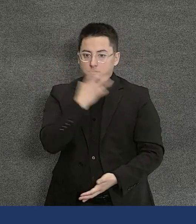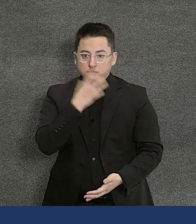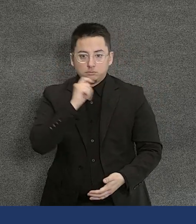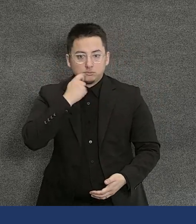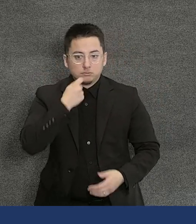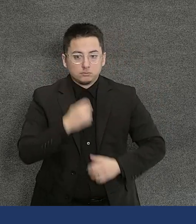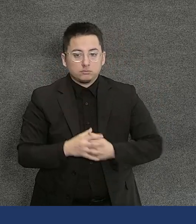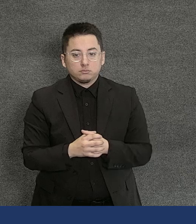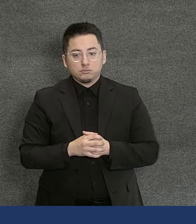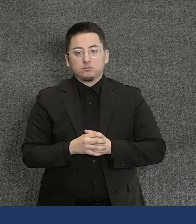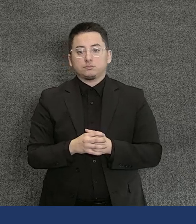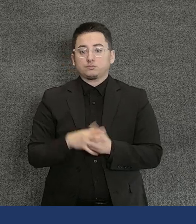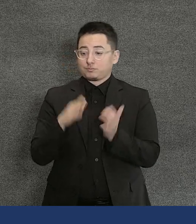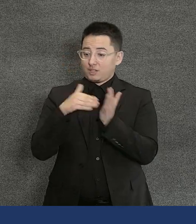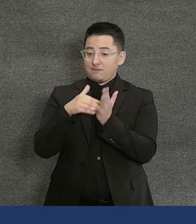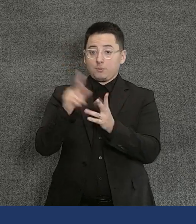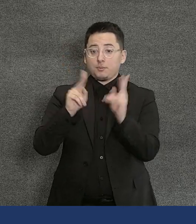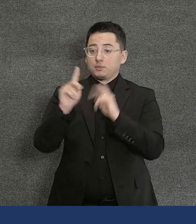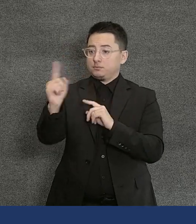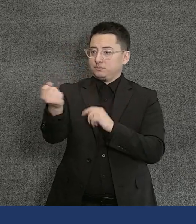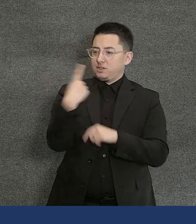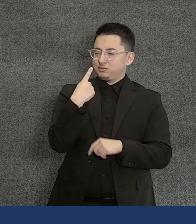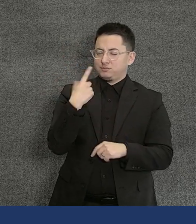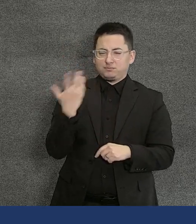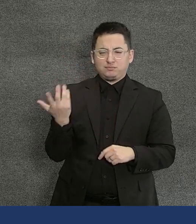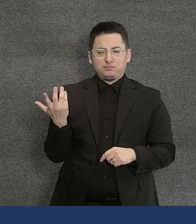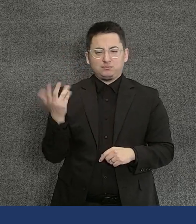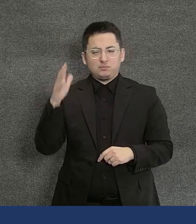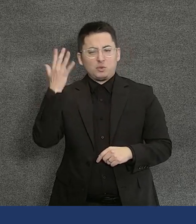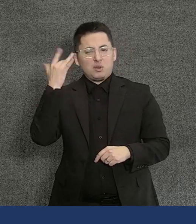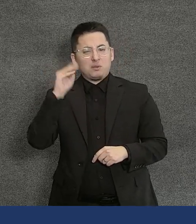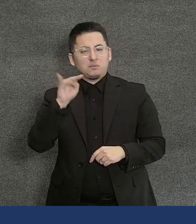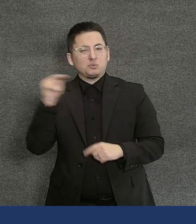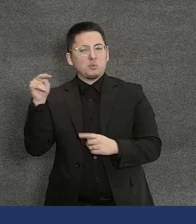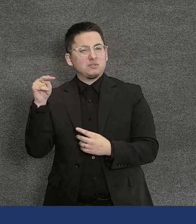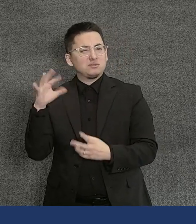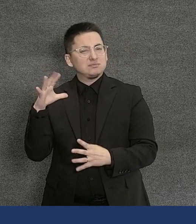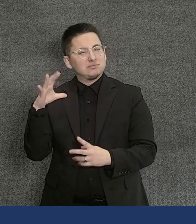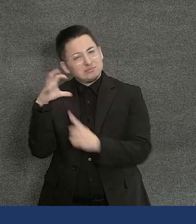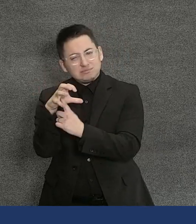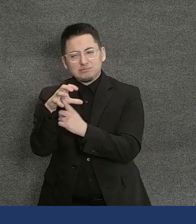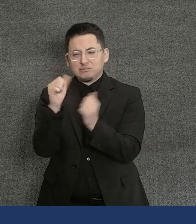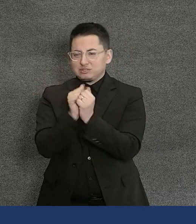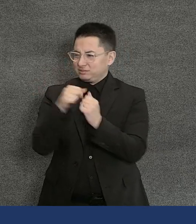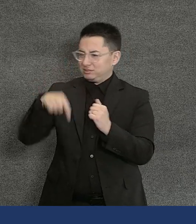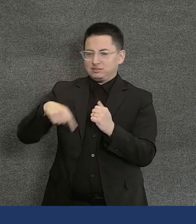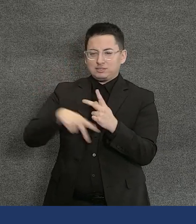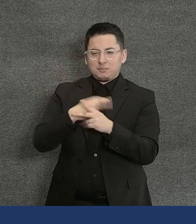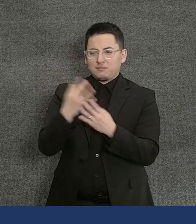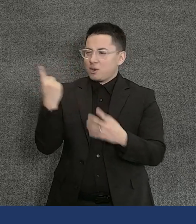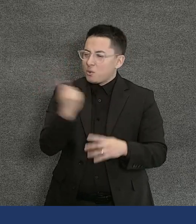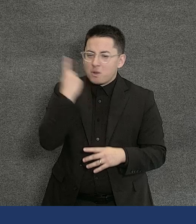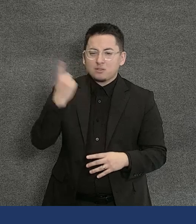I think it is that Minnesota does so well in voting year, after year, after year. People will say, well, you say you're